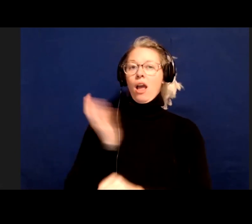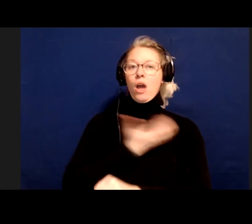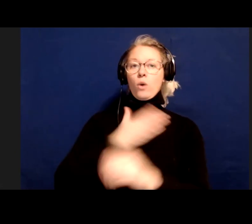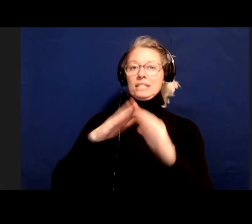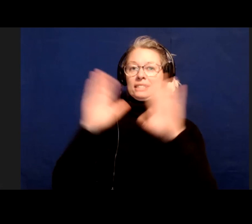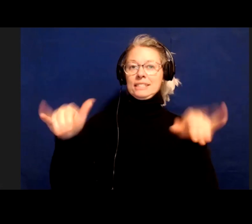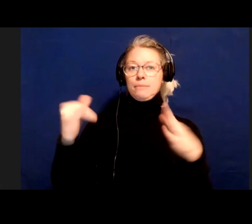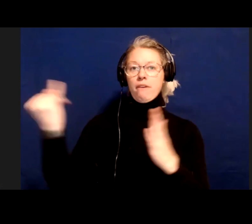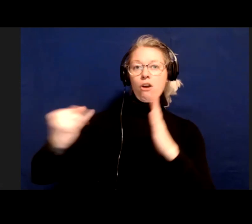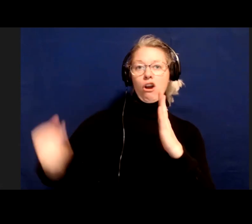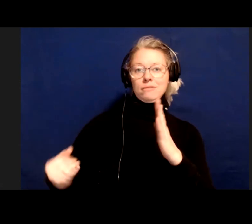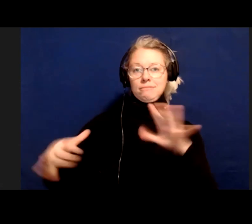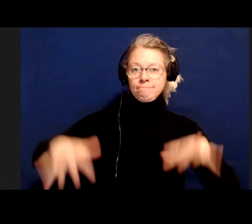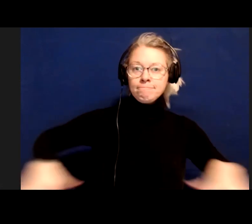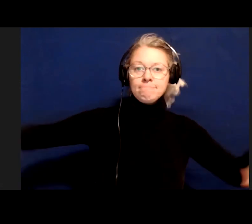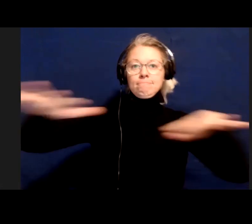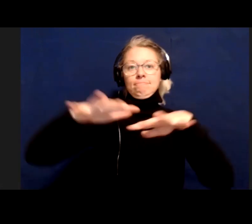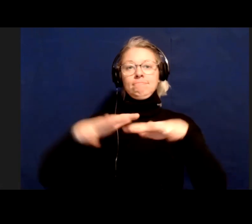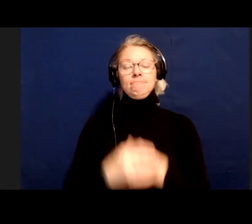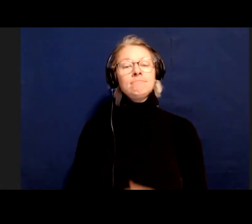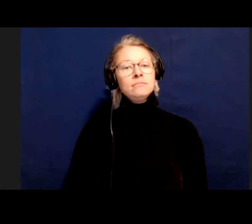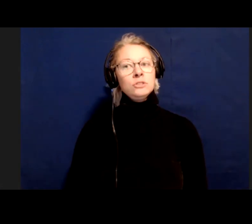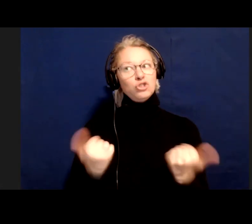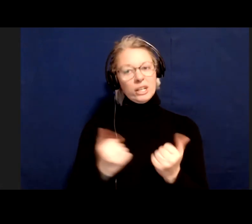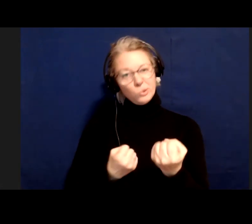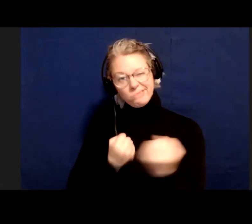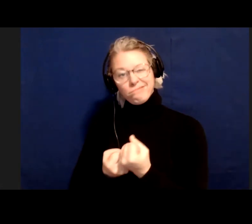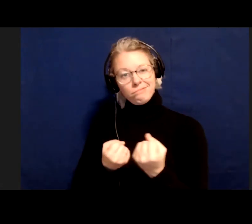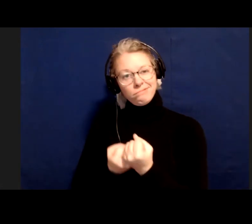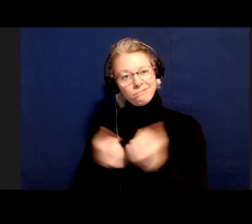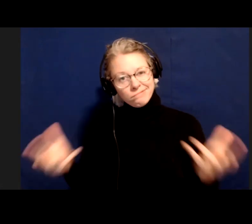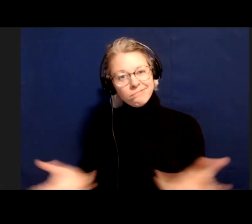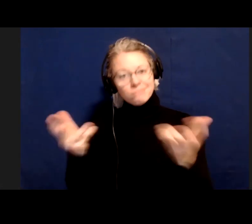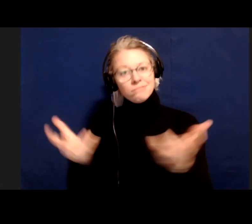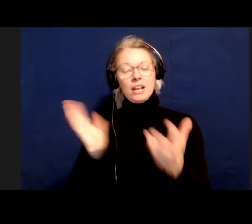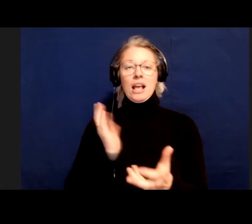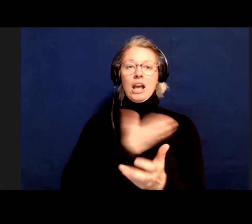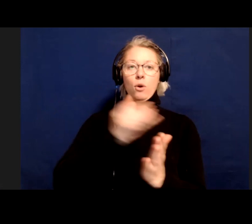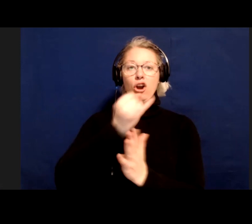Back to really amplifying and elevating artists as a keystone species in order to create stronger,